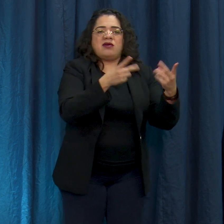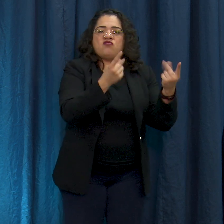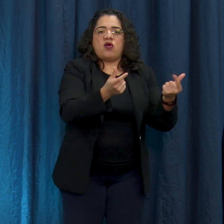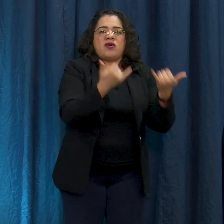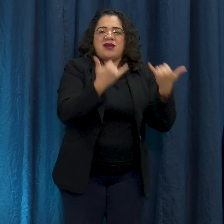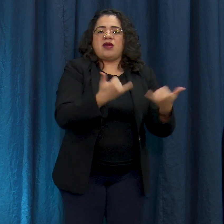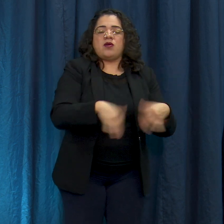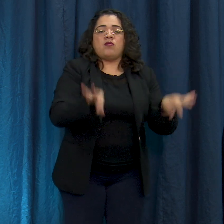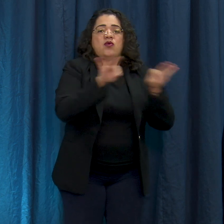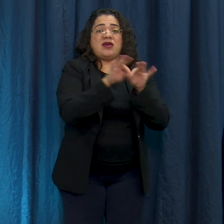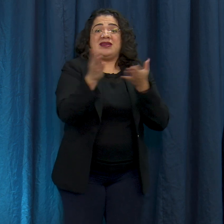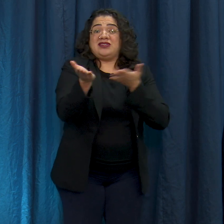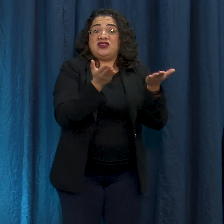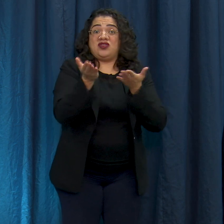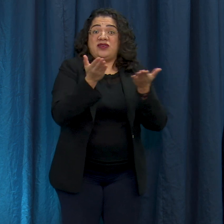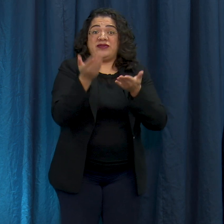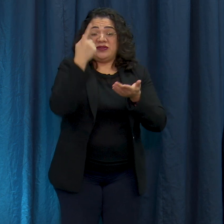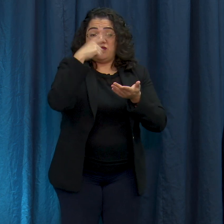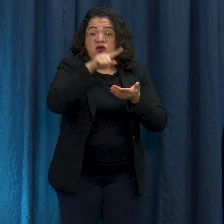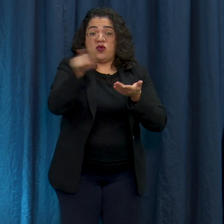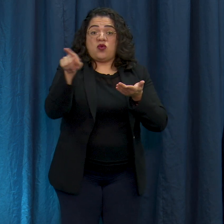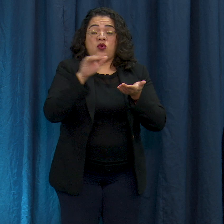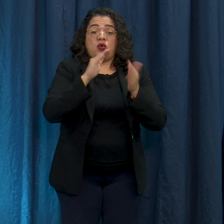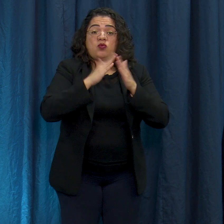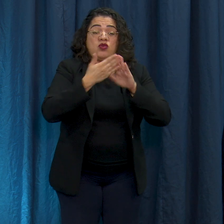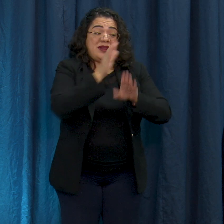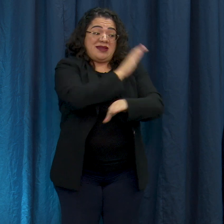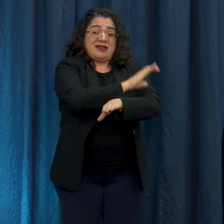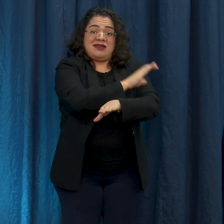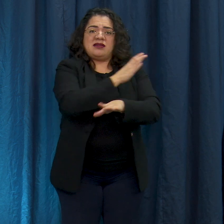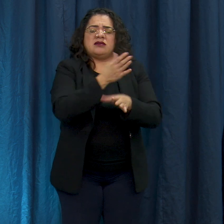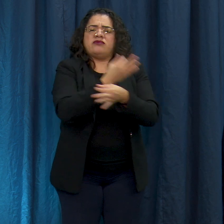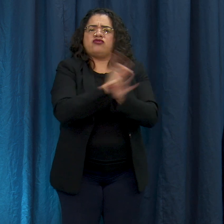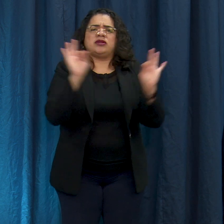servicios son gratuitous is eran pepo to servicio y como se dicen english